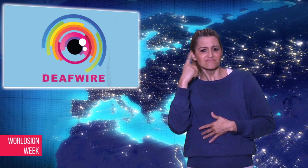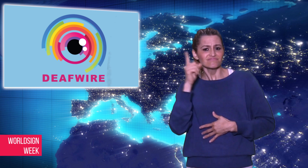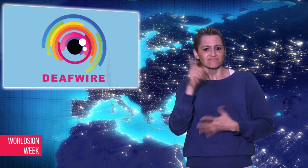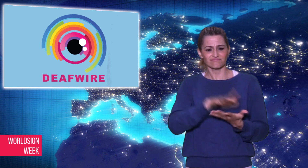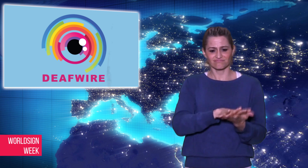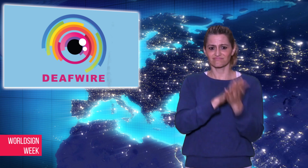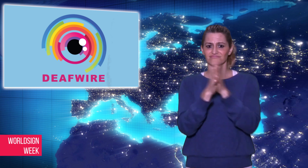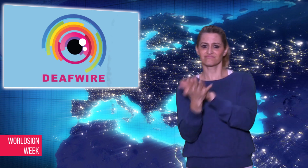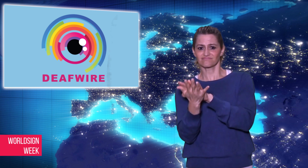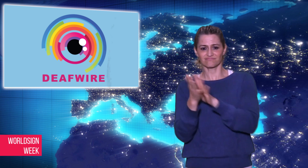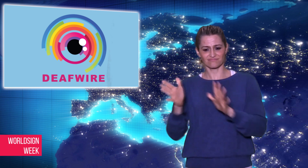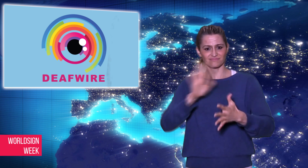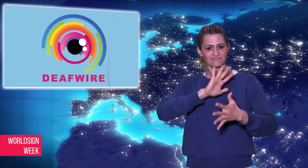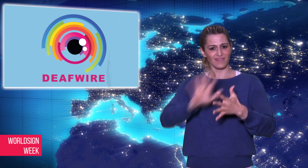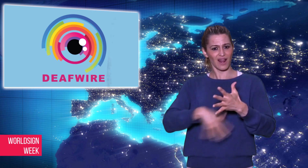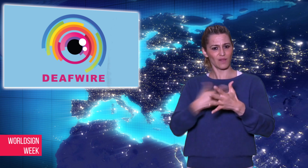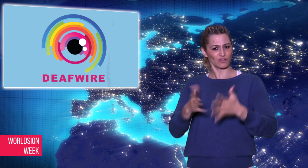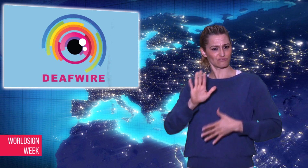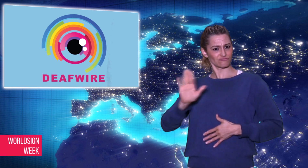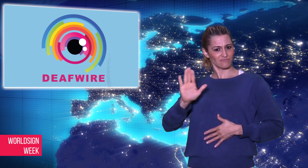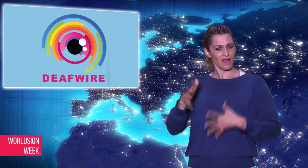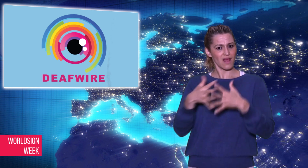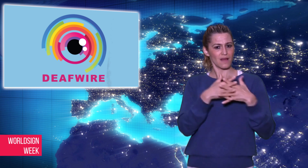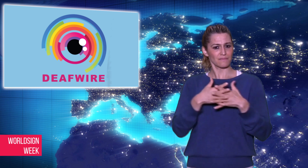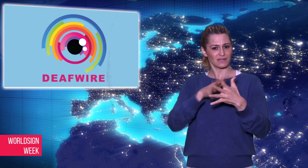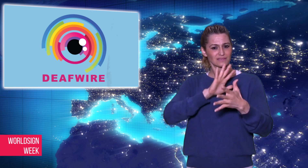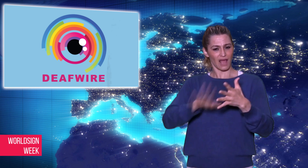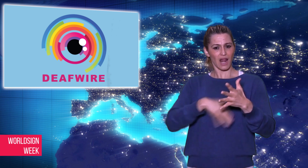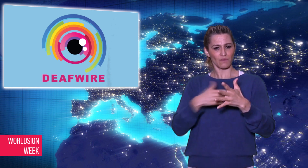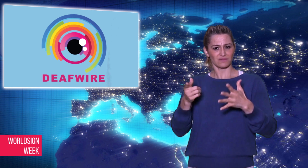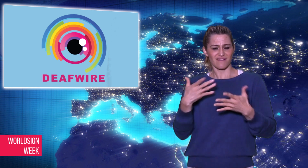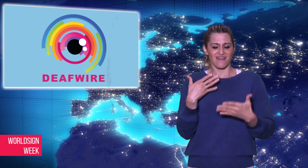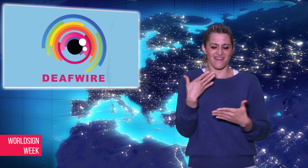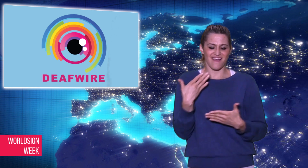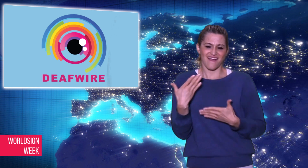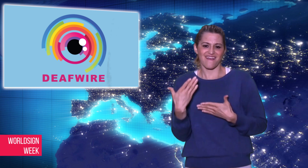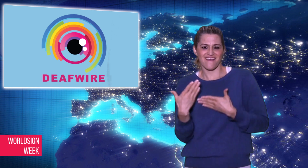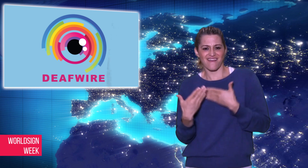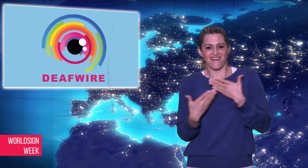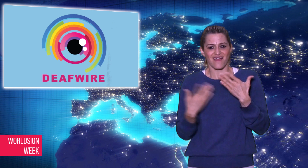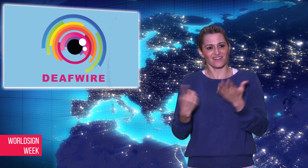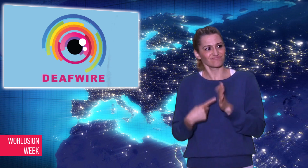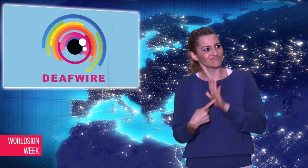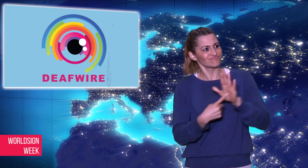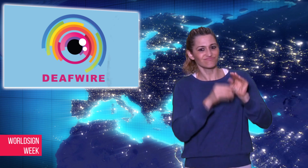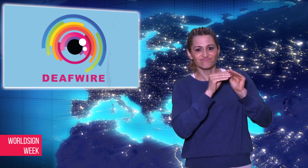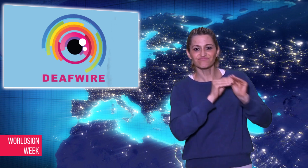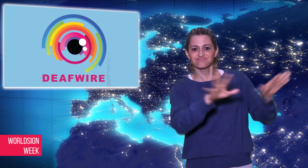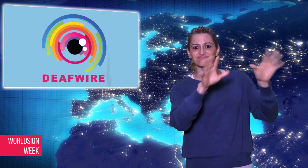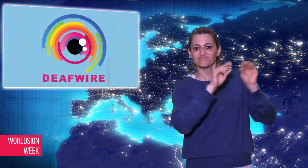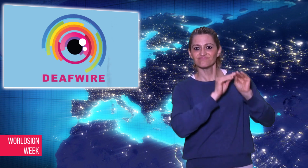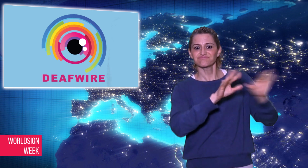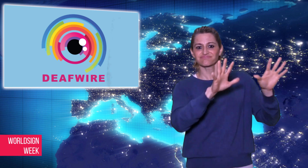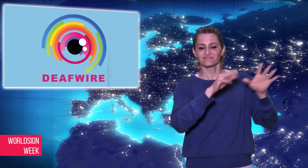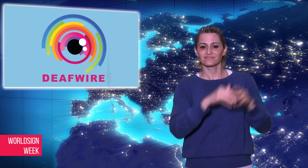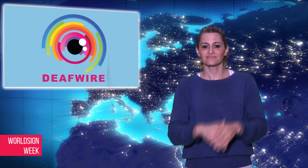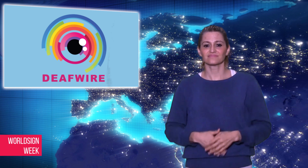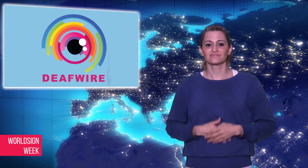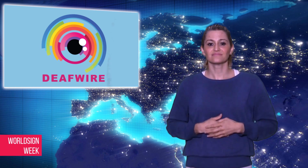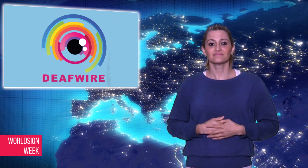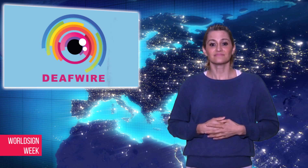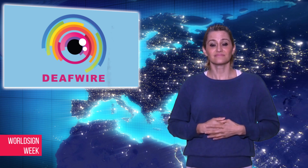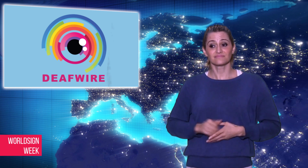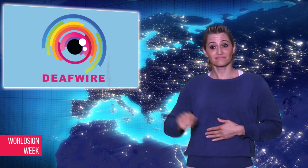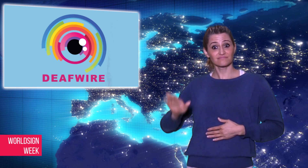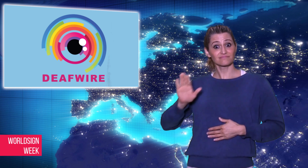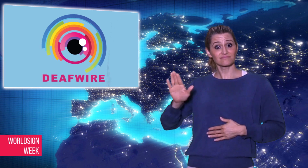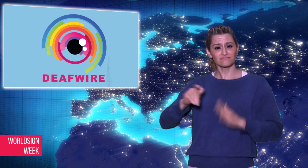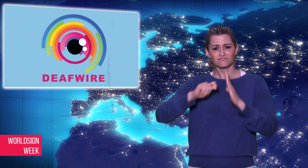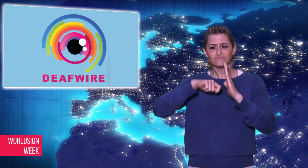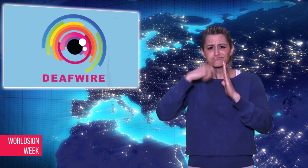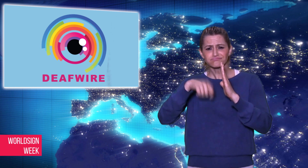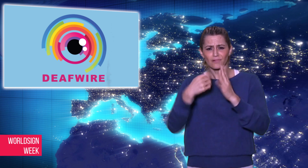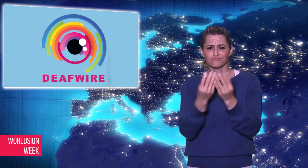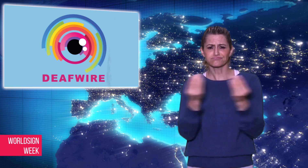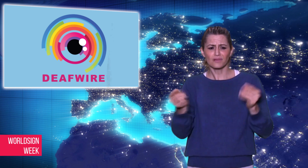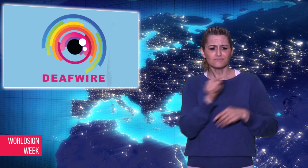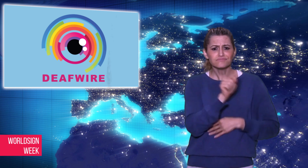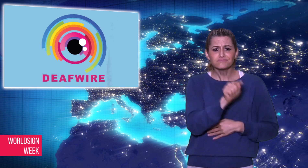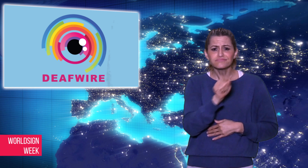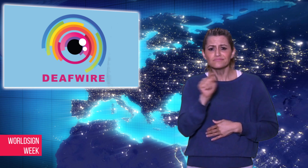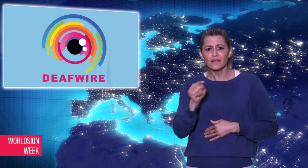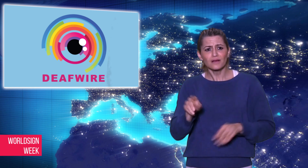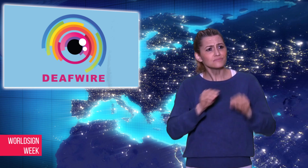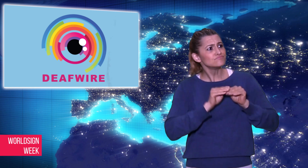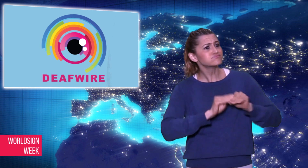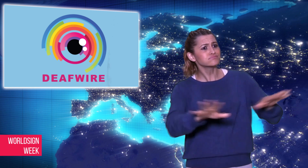She also translated some songs to ASL in one of her